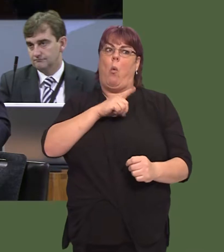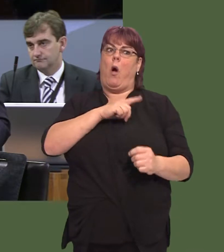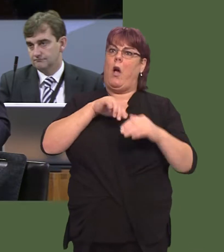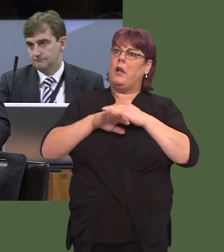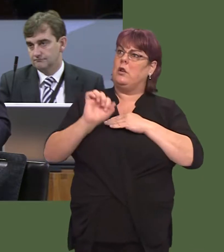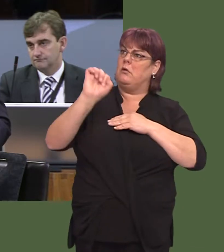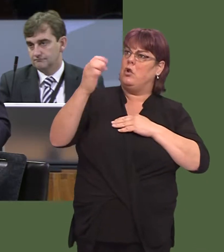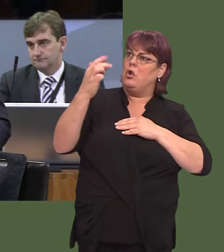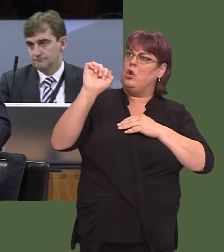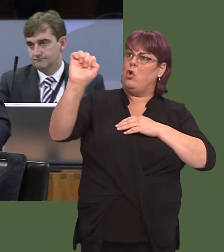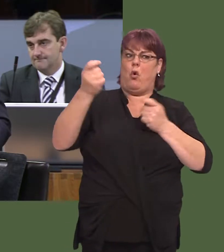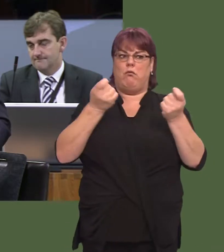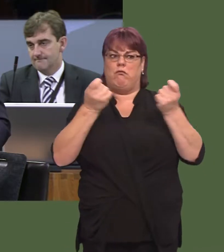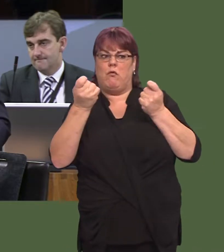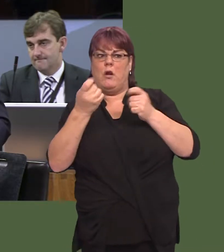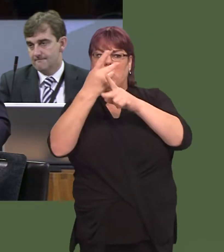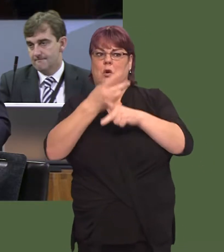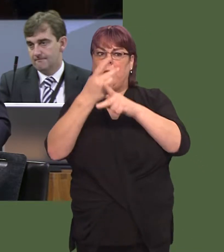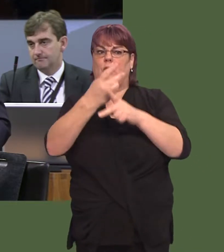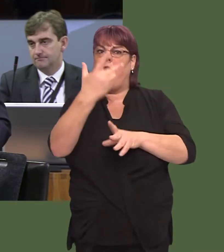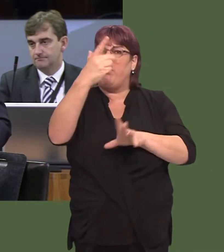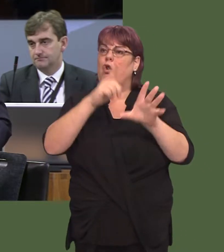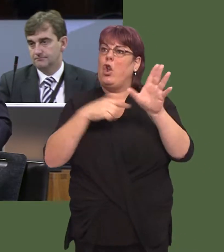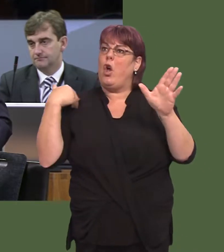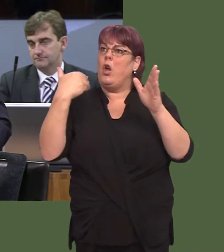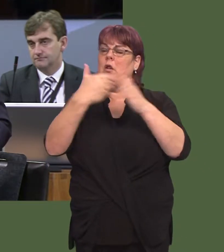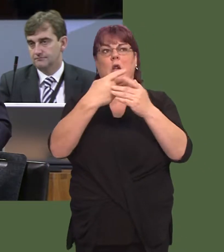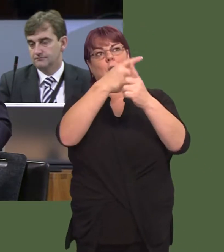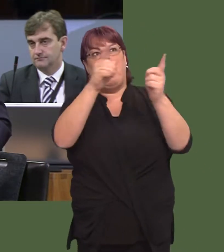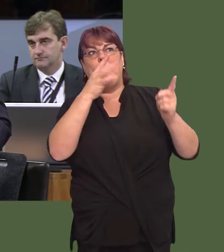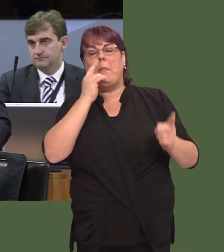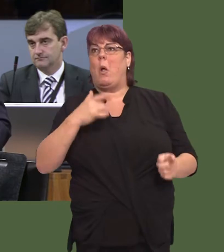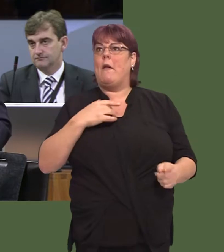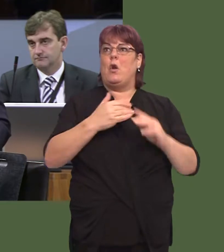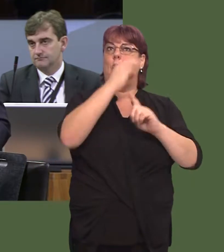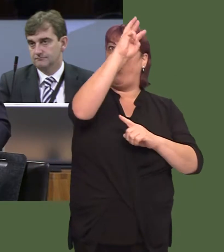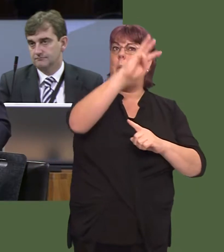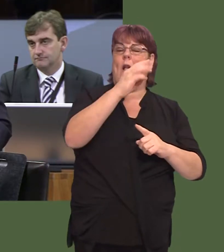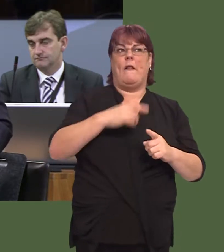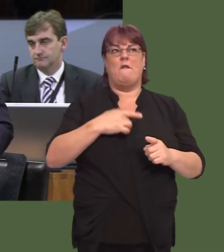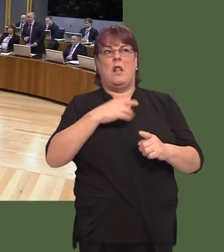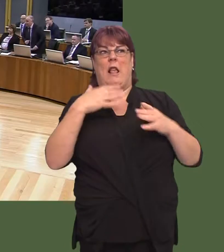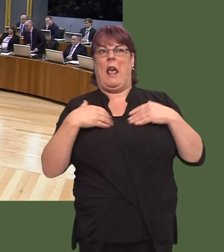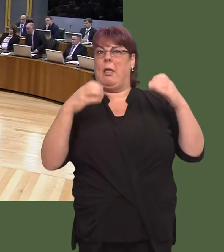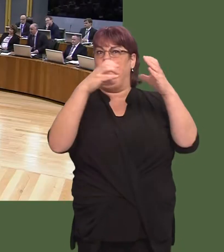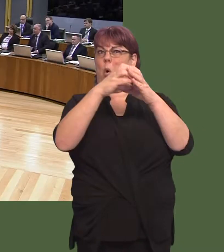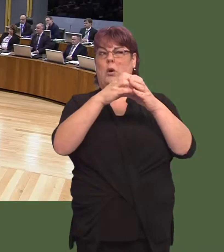and control, can the residents of north Wales have confidence that their health board is on the road to recovery? Carwyn Jones: They can have every confidence.